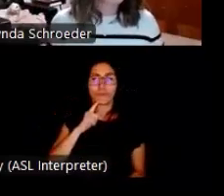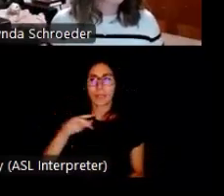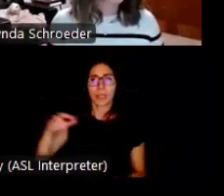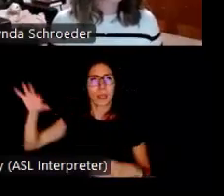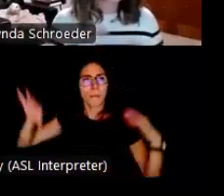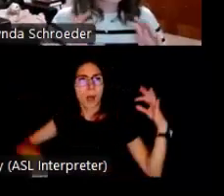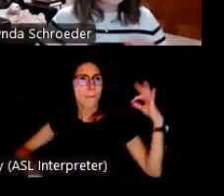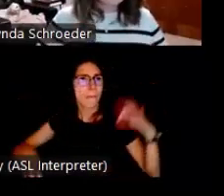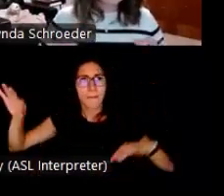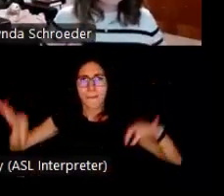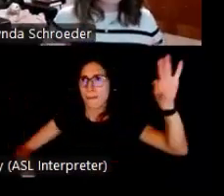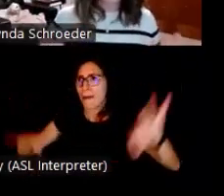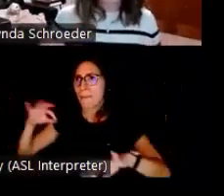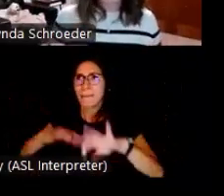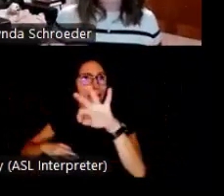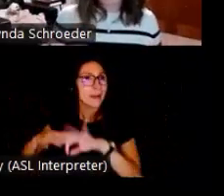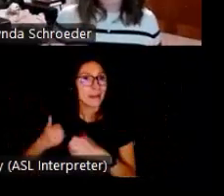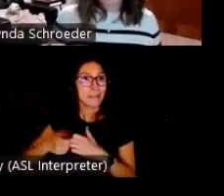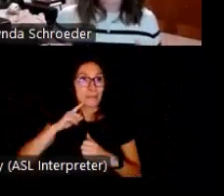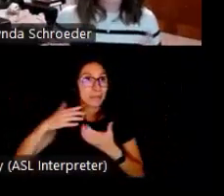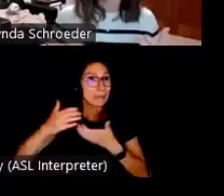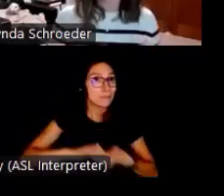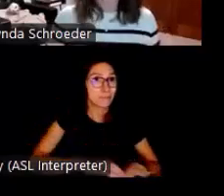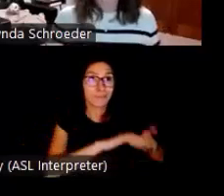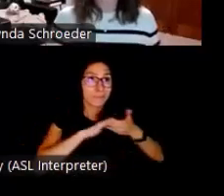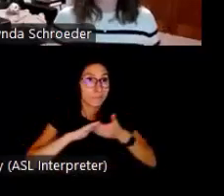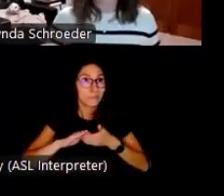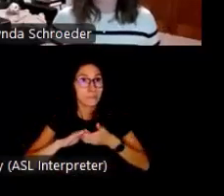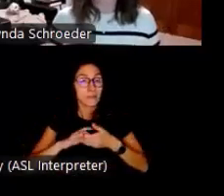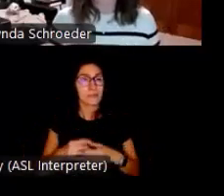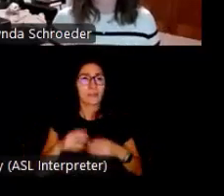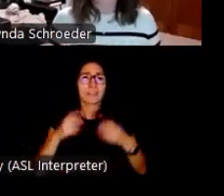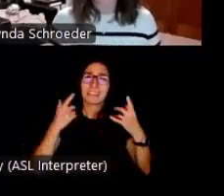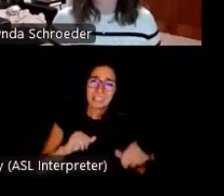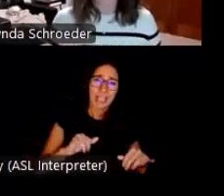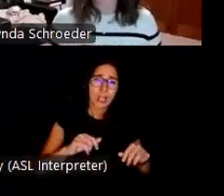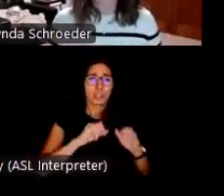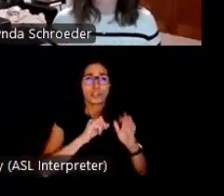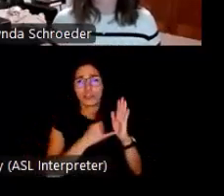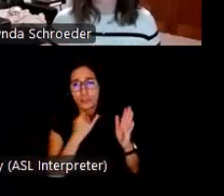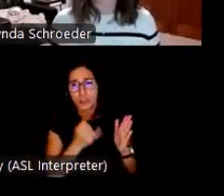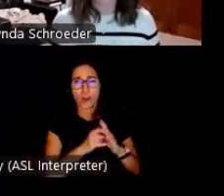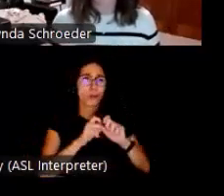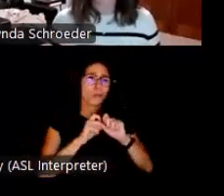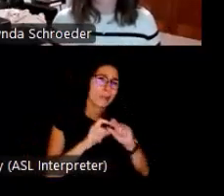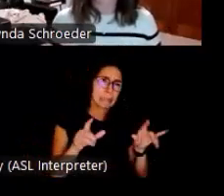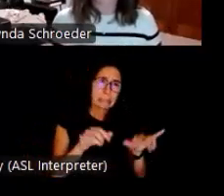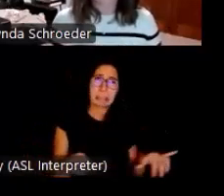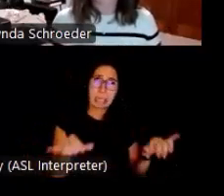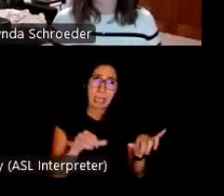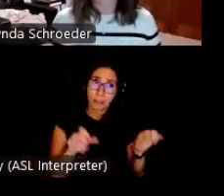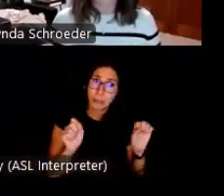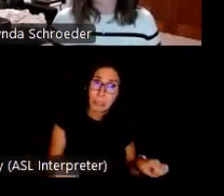You can still do traditional media journal articles and releases that you are comfortable with, but also consider different tools that are